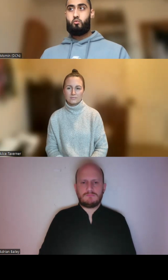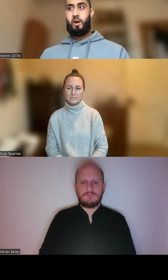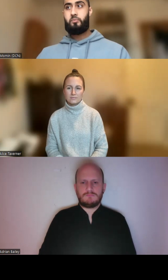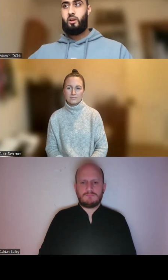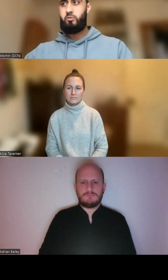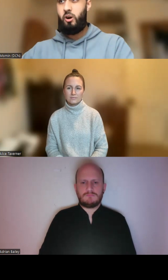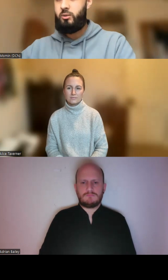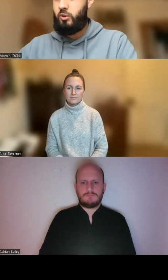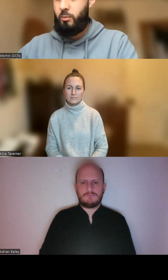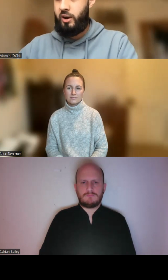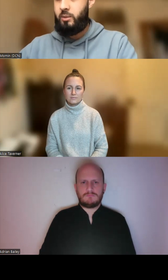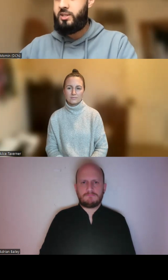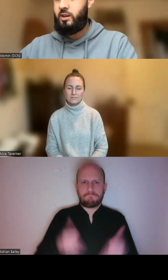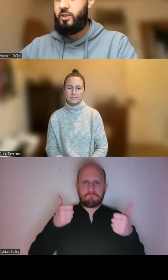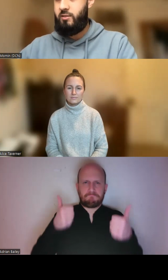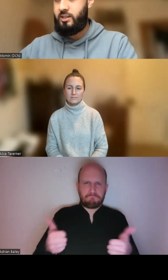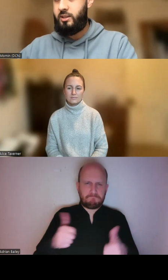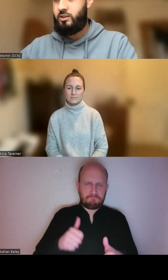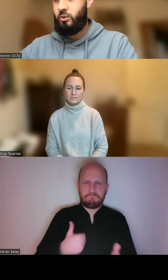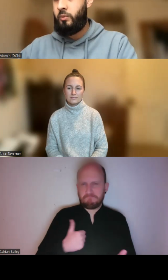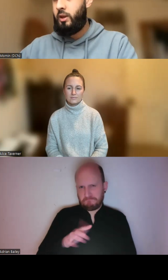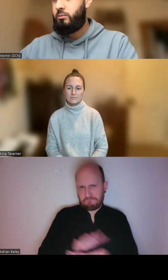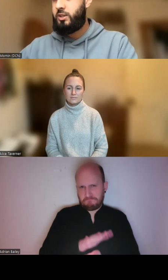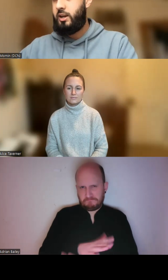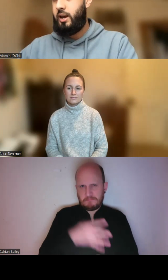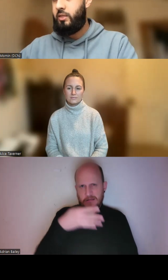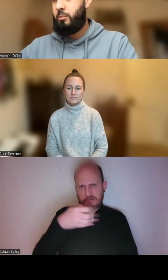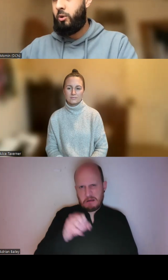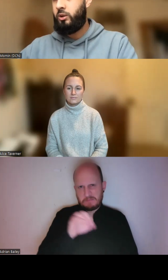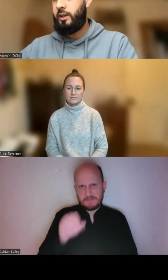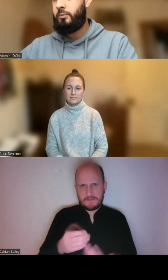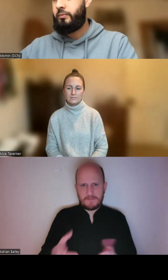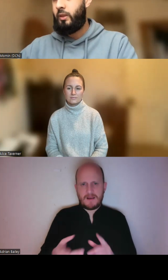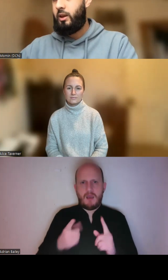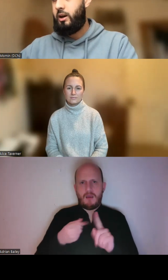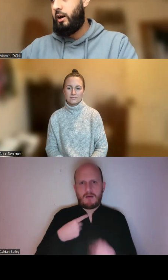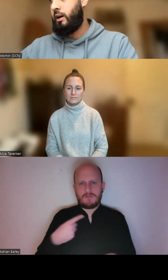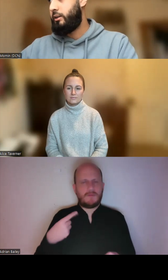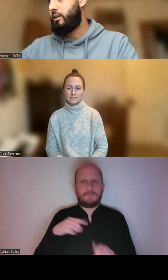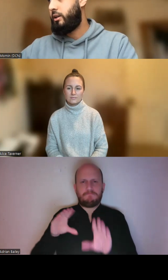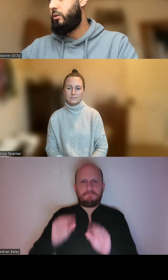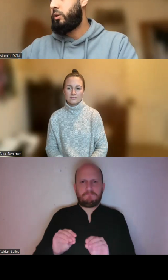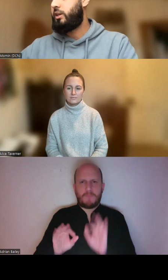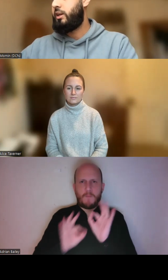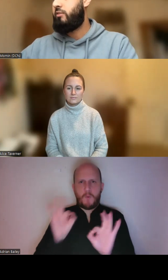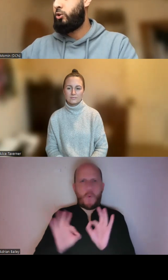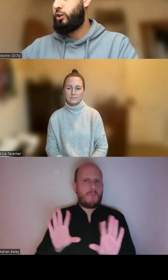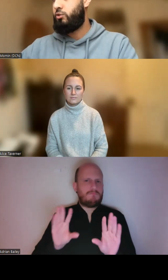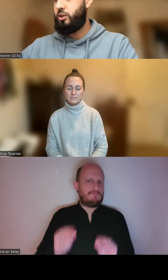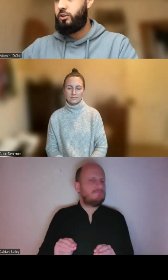Right. We've got about 90% of you that have answered, so just going to end the poll here and we can have a look at the results.